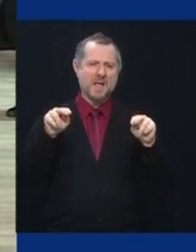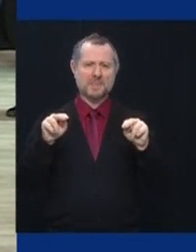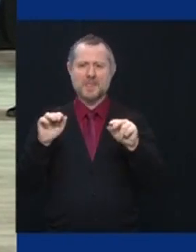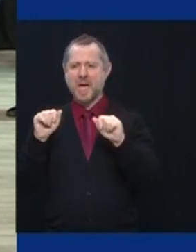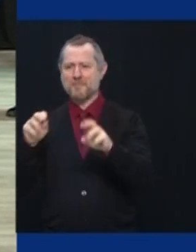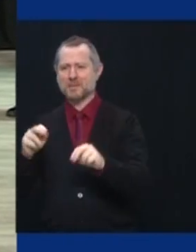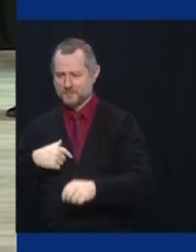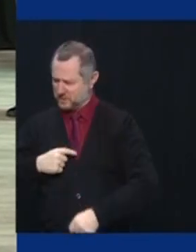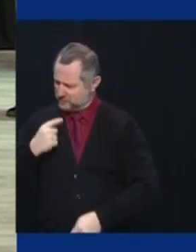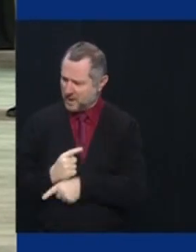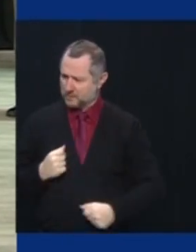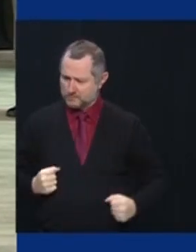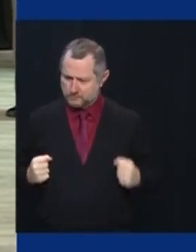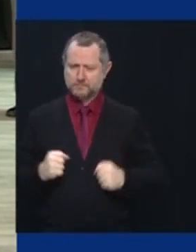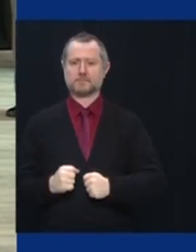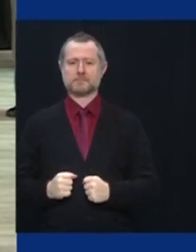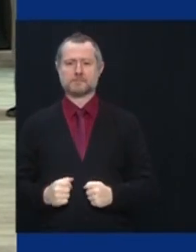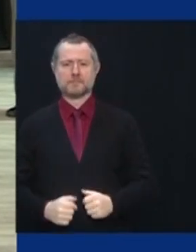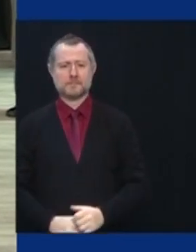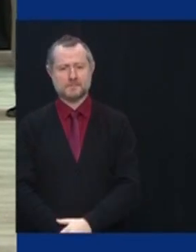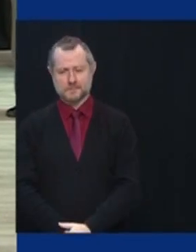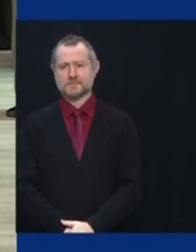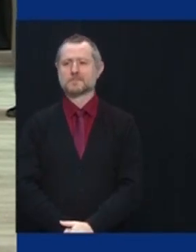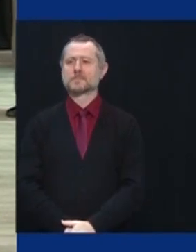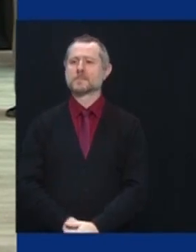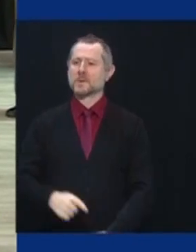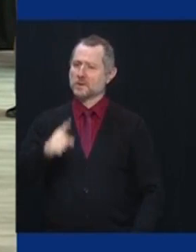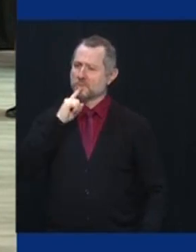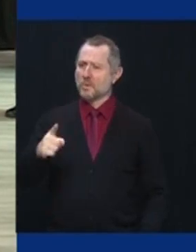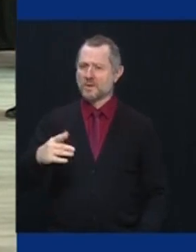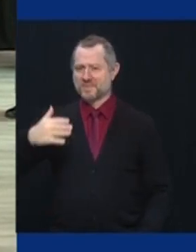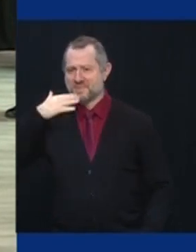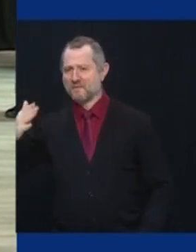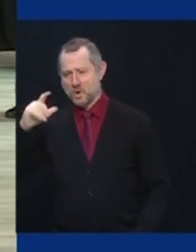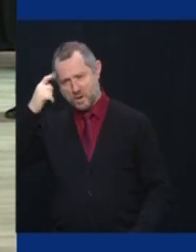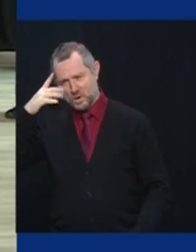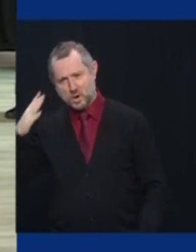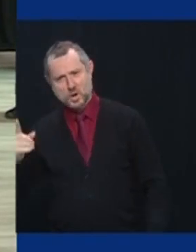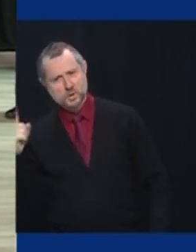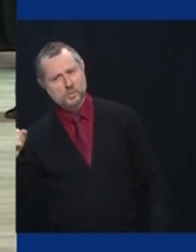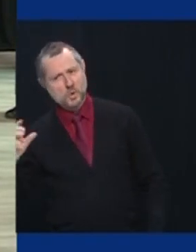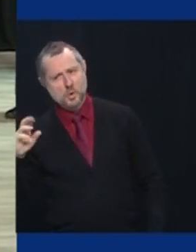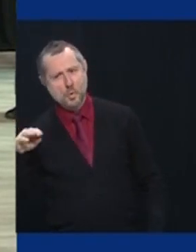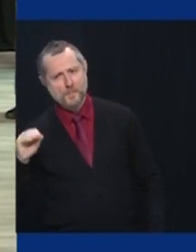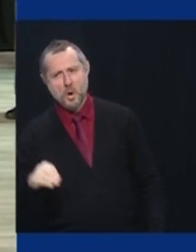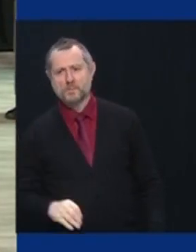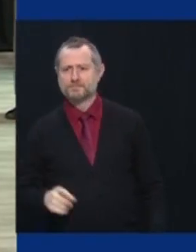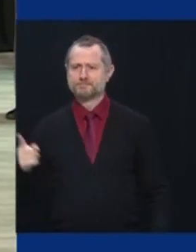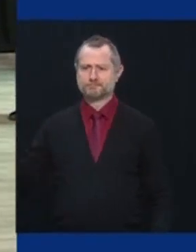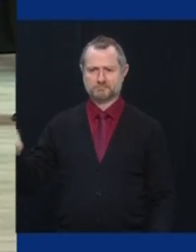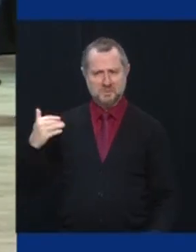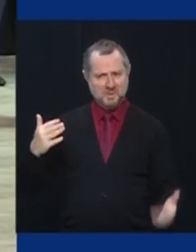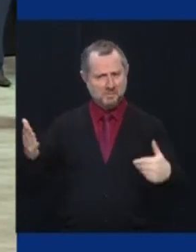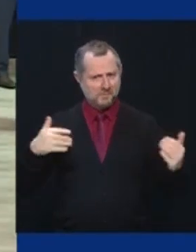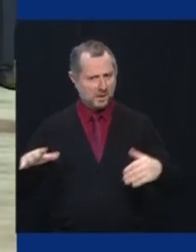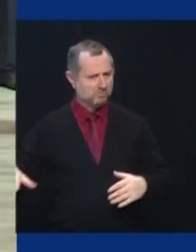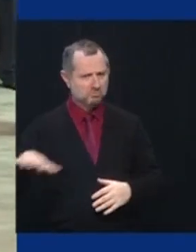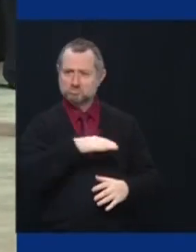THANK YOU. LET THE CHURCH SAY AMEN. AMEN. THAT JUST FEELS RIGHT I'M UP